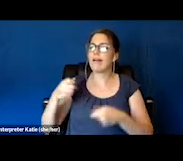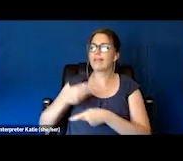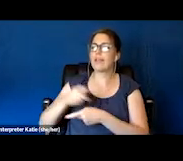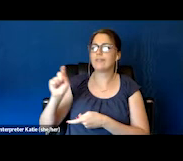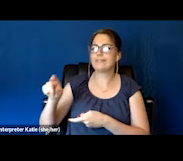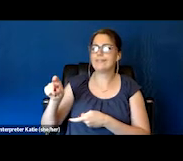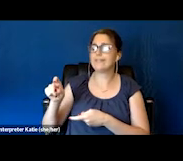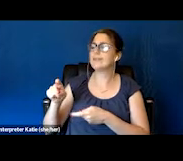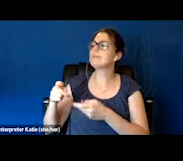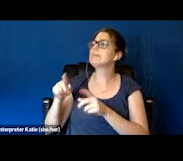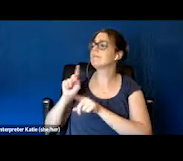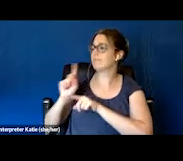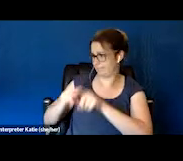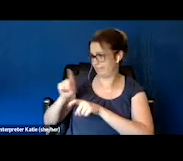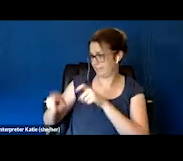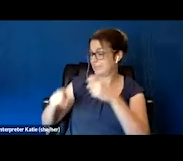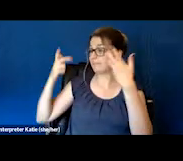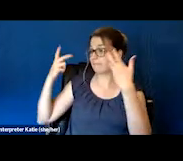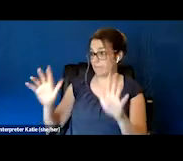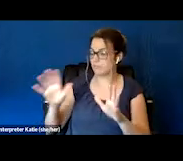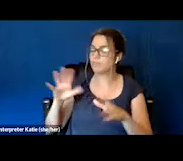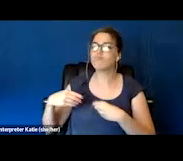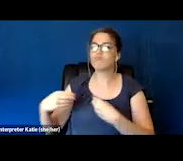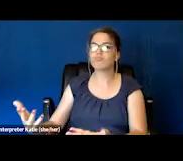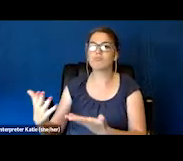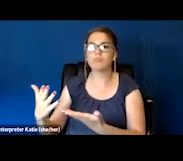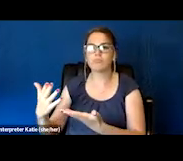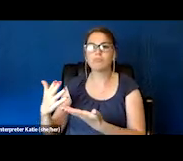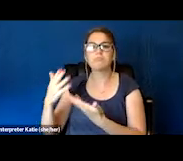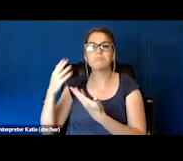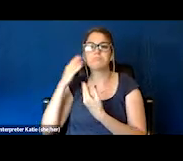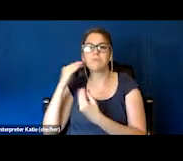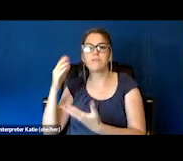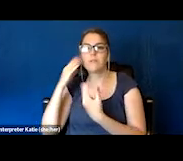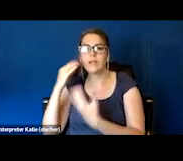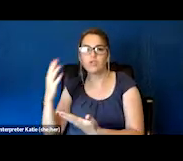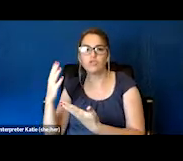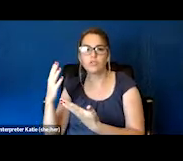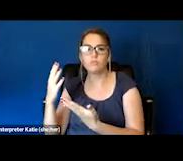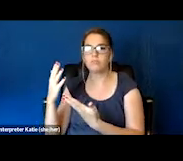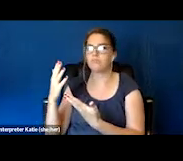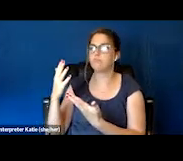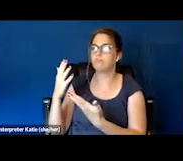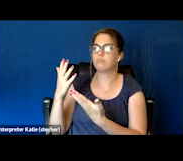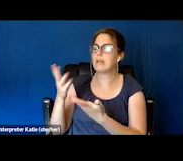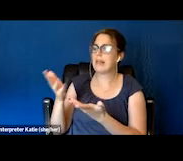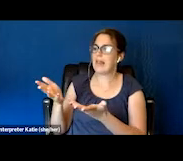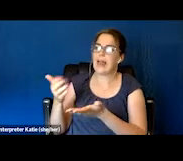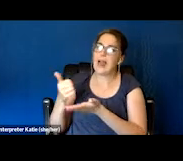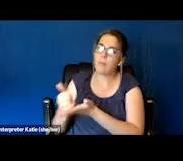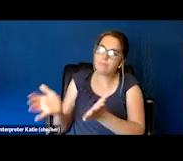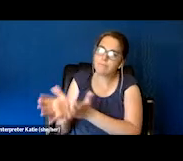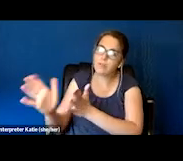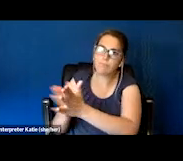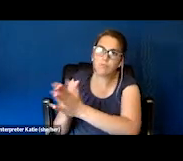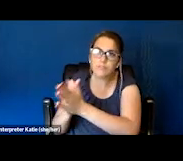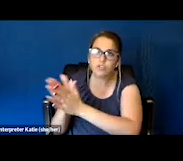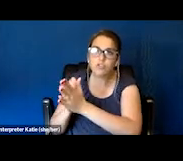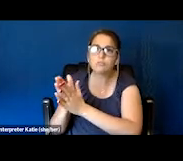that can help enhance motivation and then provides a referral to treatment. So this is a trauma-informed and harm reduction model